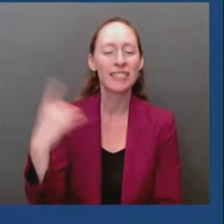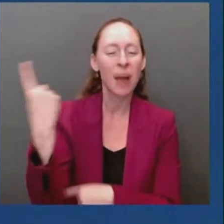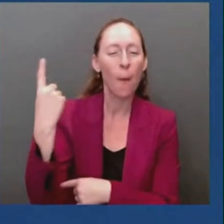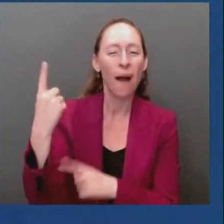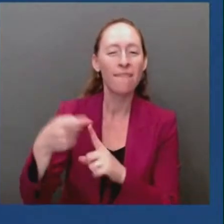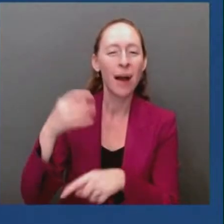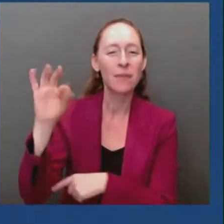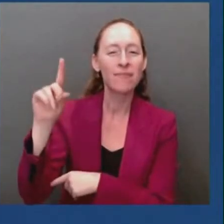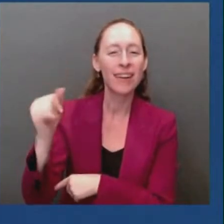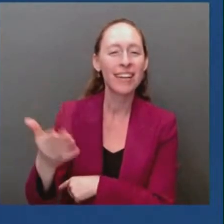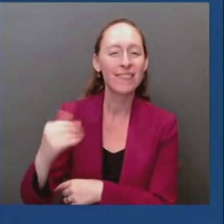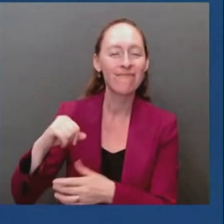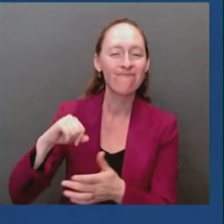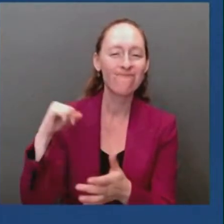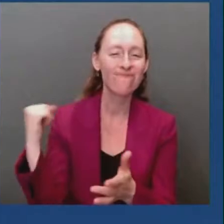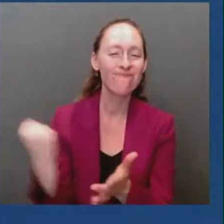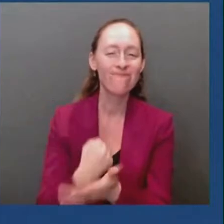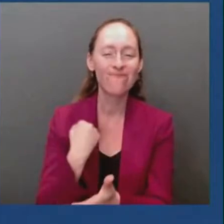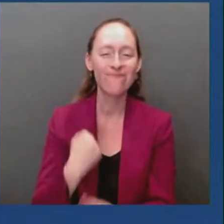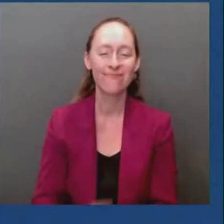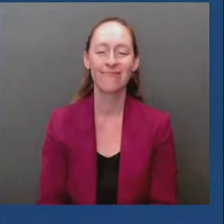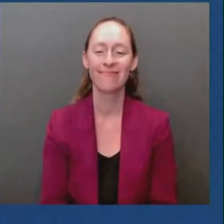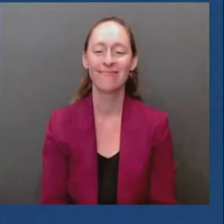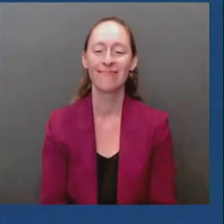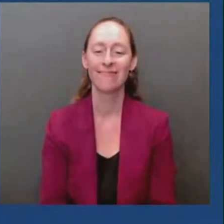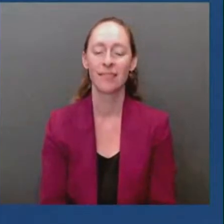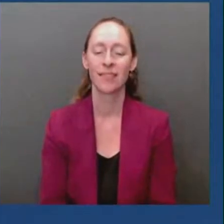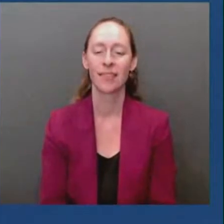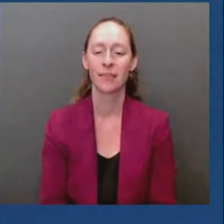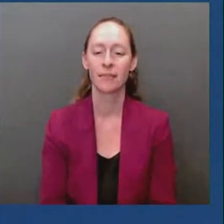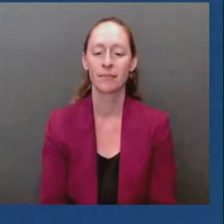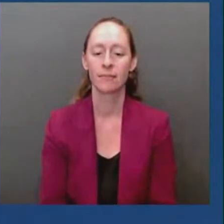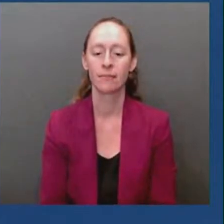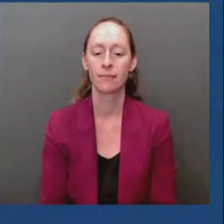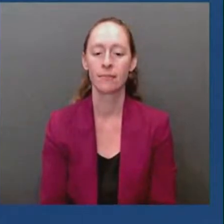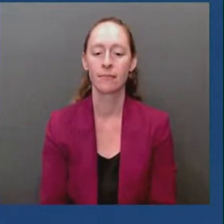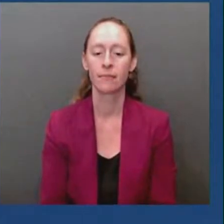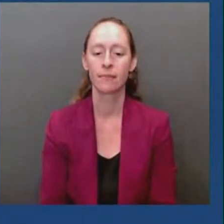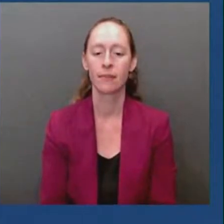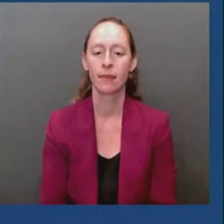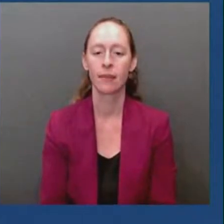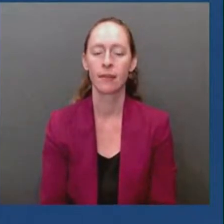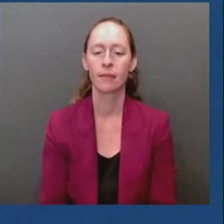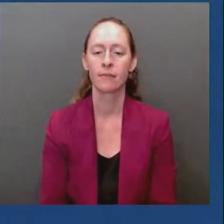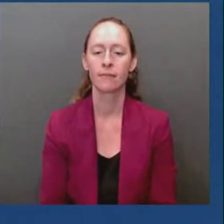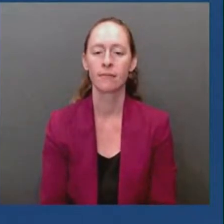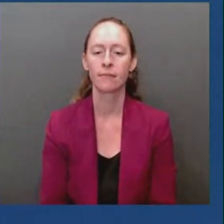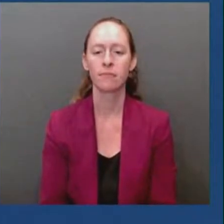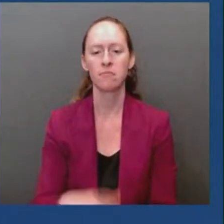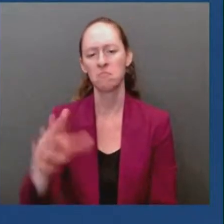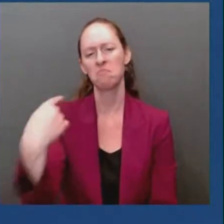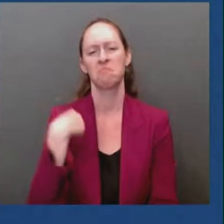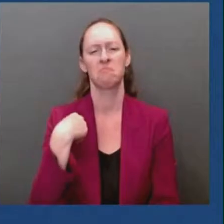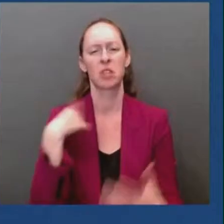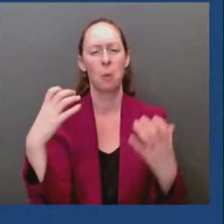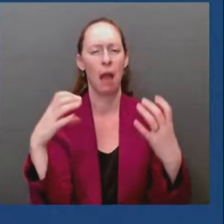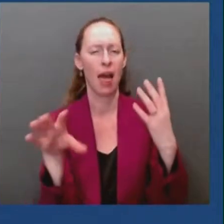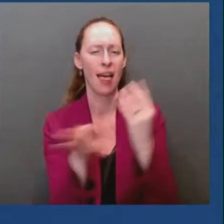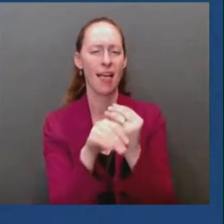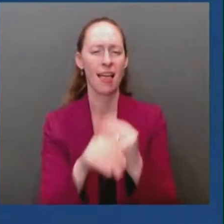BECERRA WANTS TO ADD ANYTHING ELSE TO THIS. I DO KNOW THAT WE'VE SPOKEN ABOUT THIS. THIS IS ONGOING WORK THAT THE